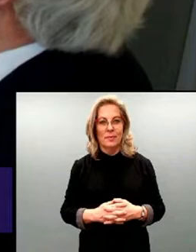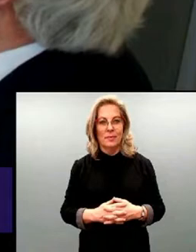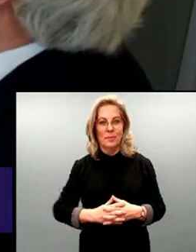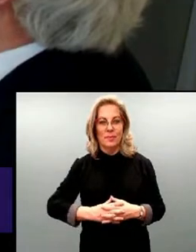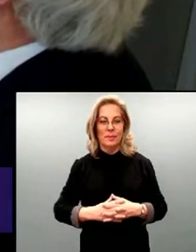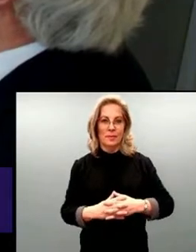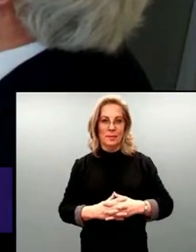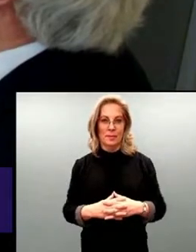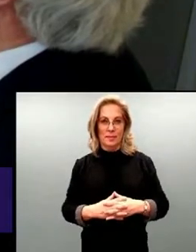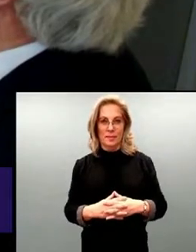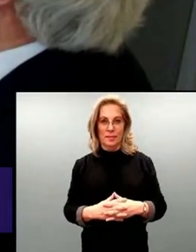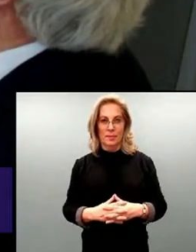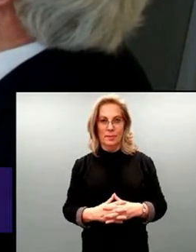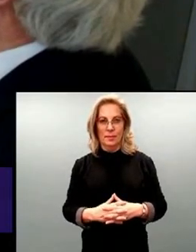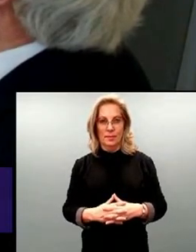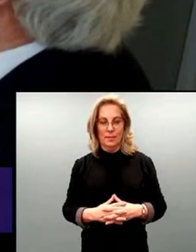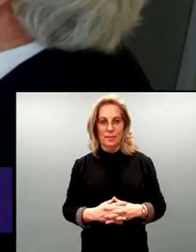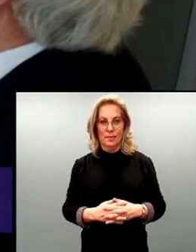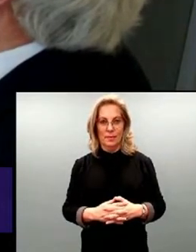what's going on, to know what the emergency is.